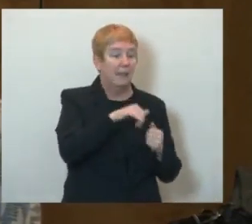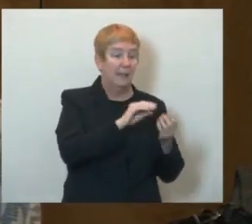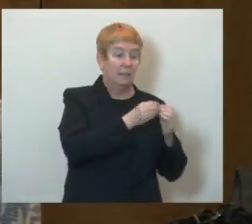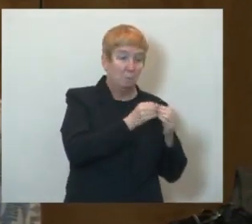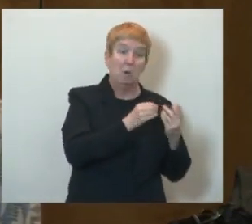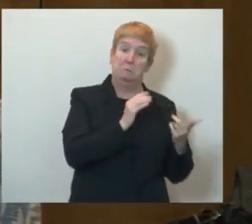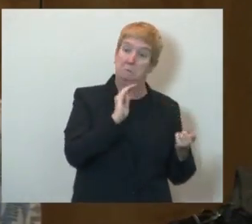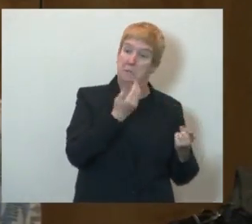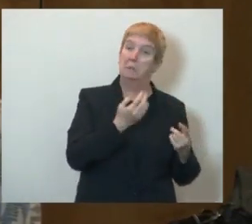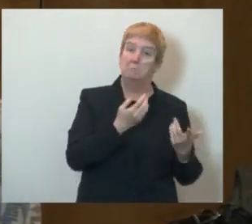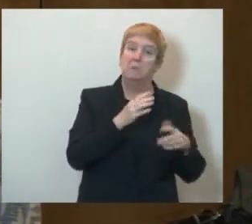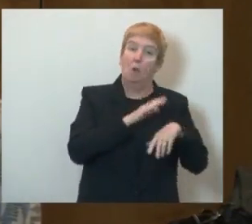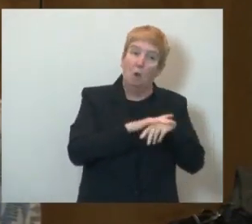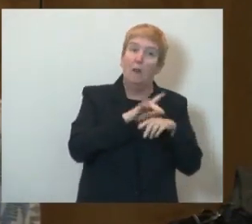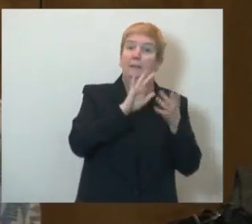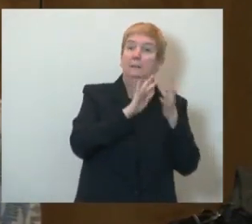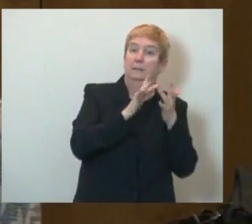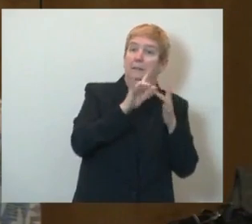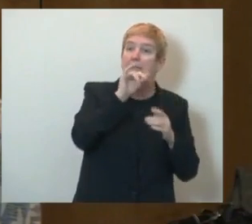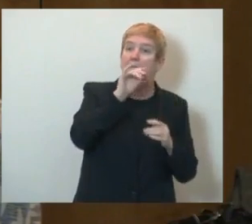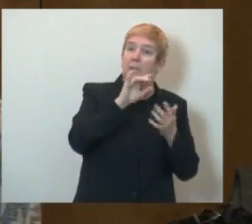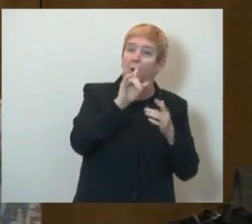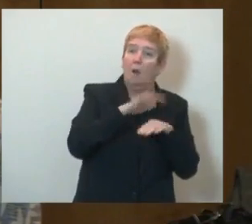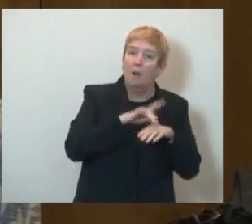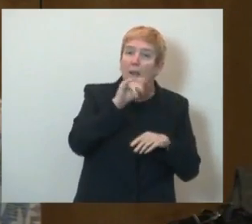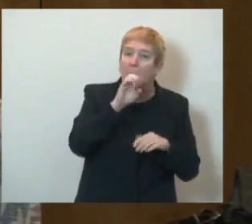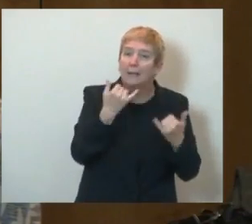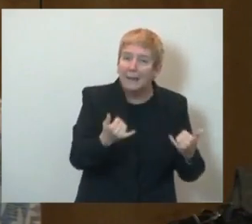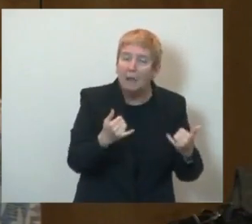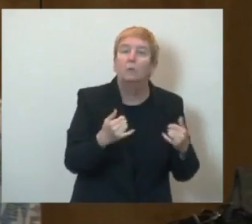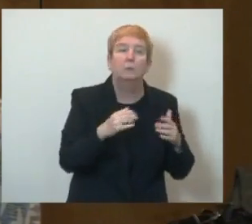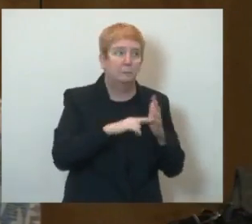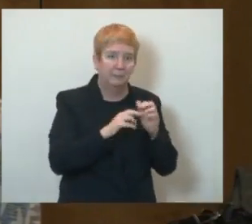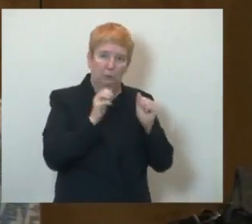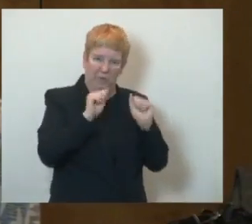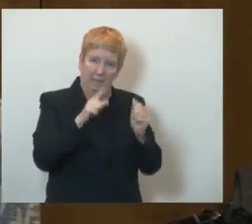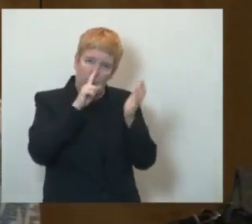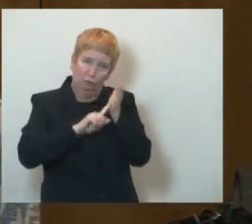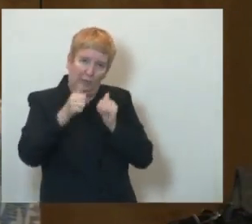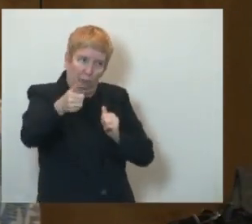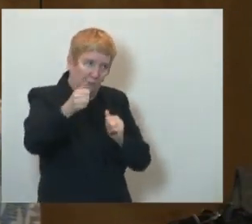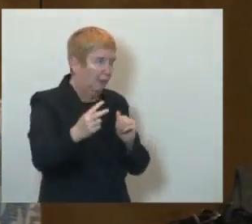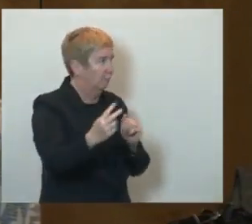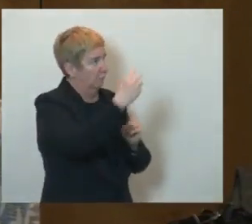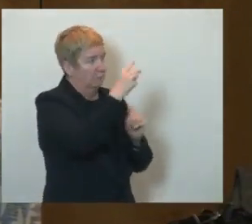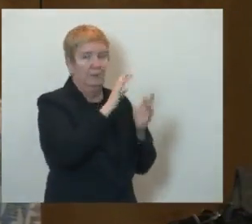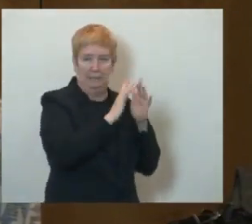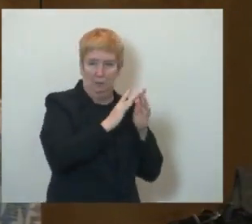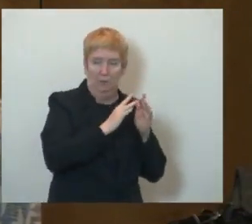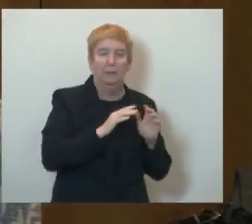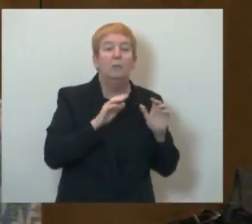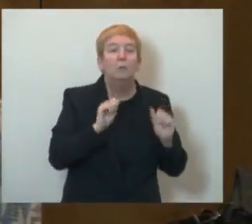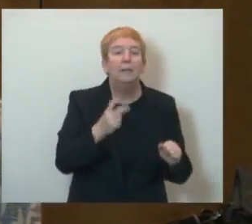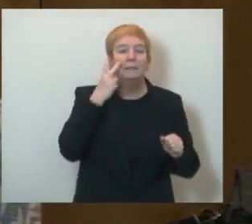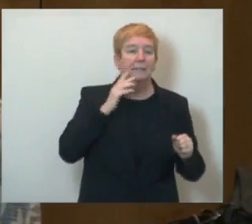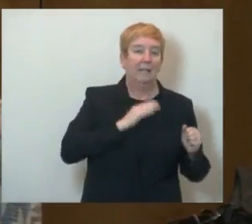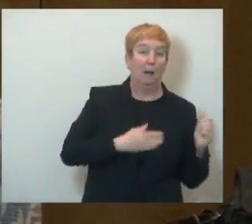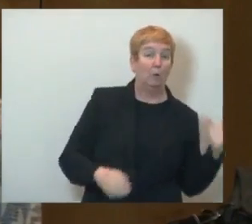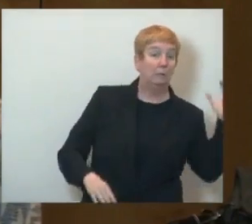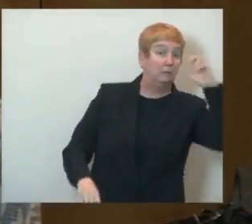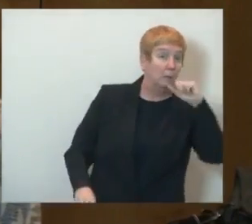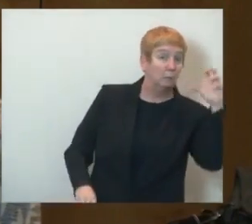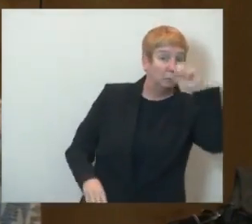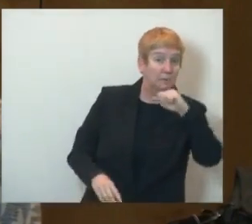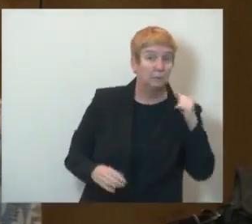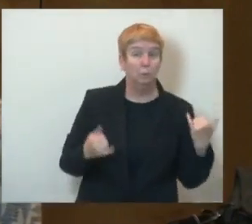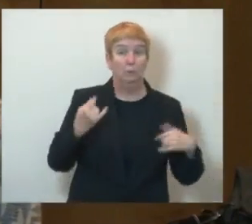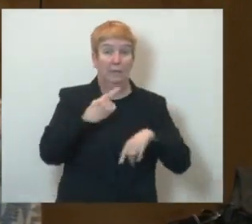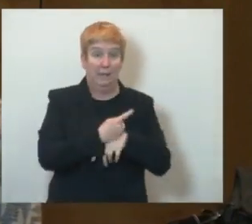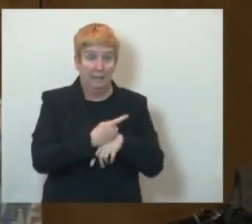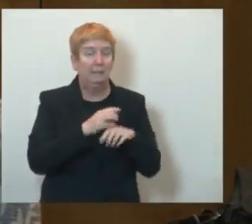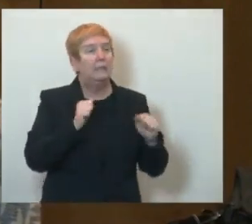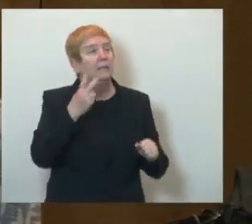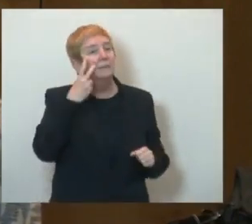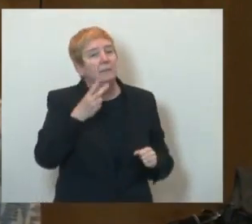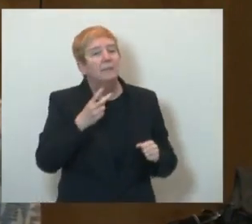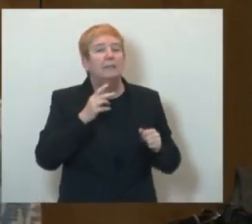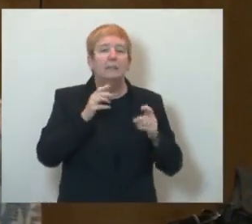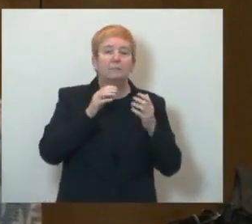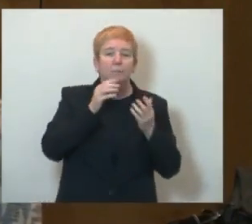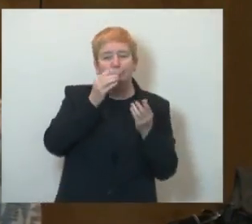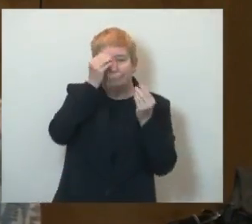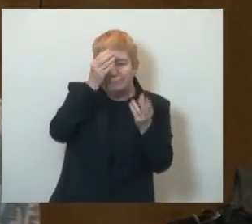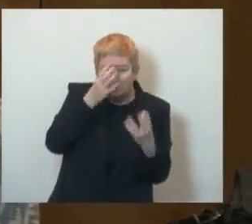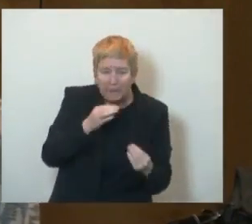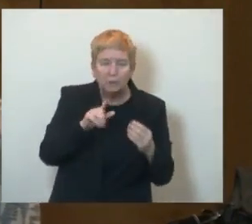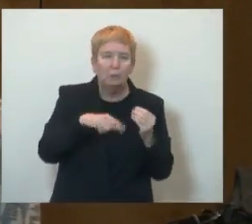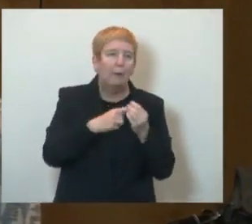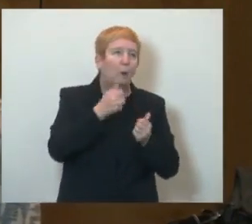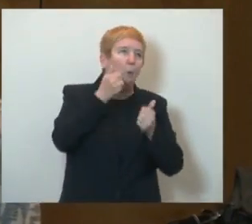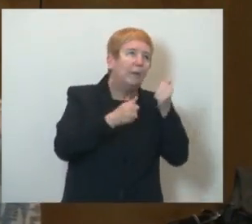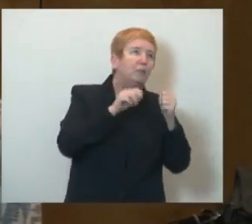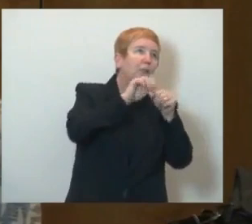WEEK OUR MODELING TEAM DATA NOW AND THE REGULAR PRESENTATION IS ONLINE SO YOU CAN SATURN WILL BE SENDING THAT OUT IN THE PRESS RELEASE AFTER TODAY YOU CAN SEE THE ASSUMPTIONS AS THEY